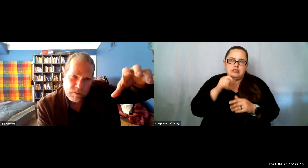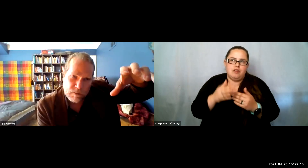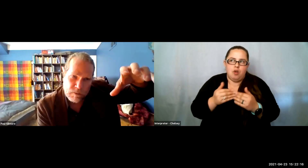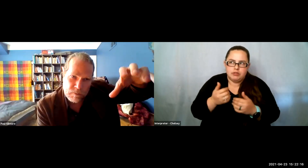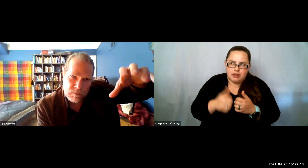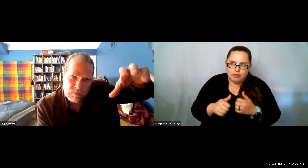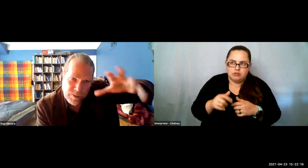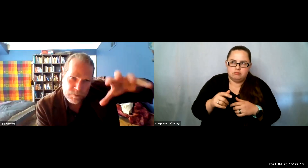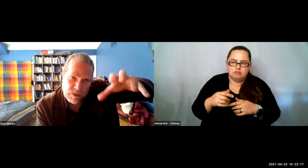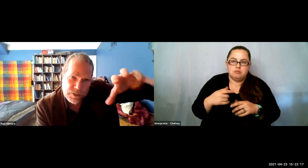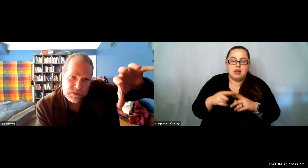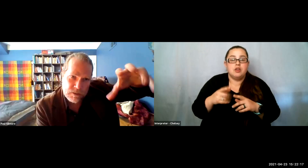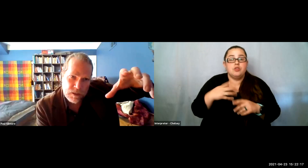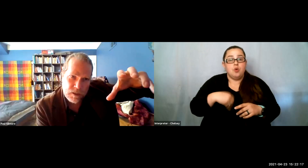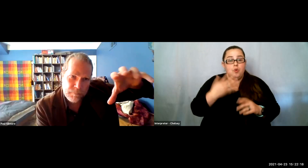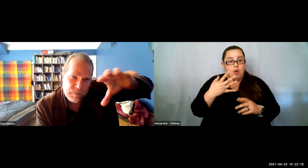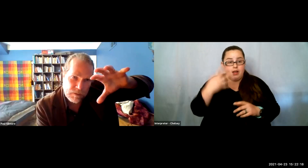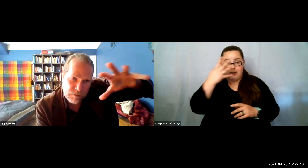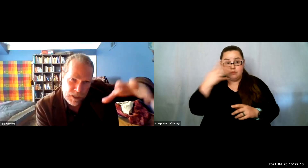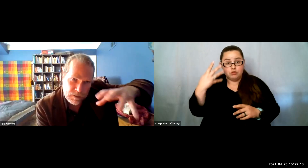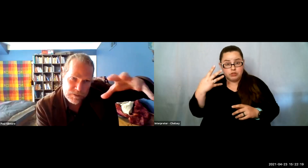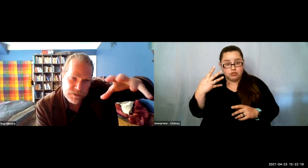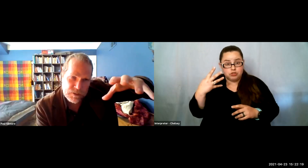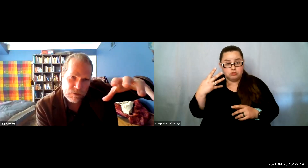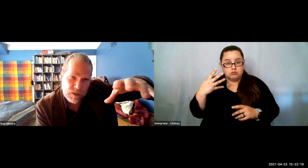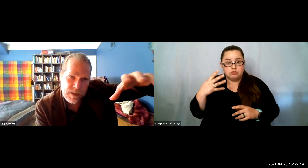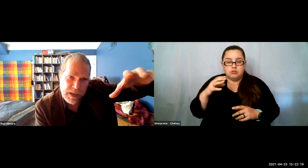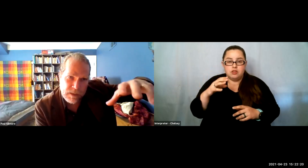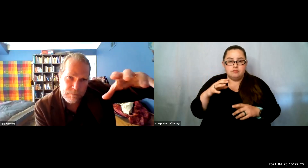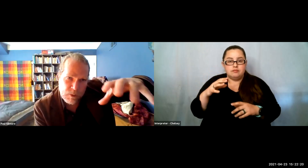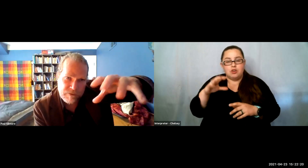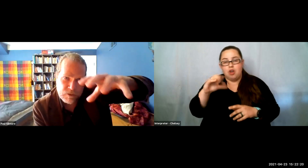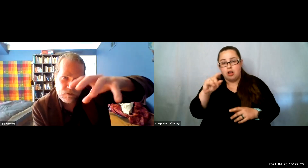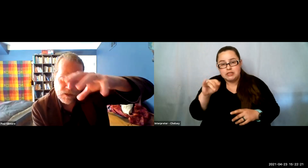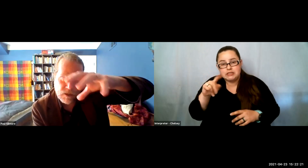the, the white immigration, you know, the colonists and so on, and then moving across